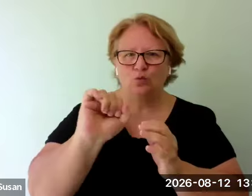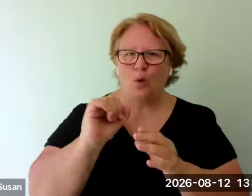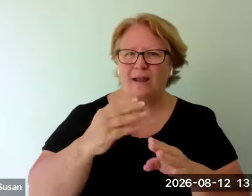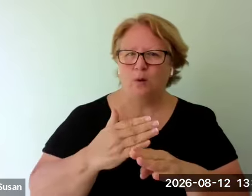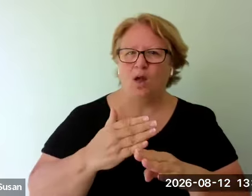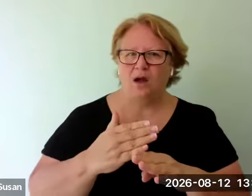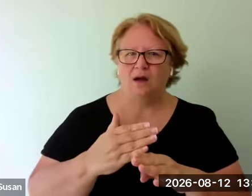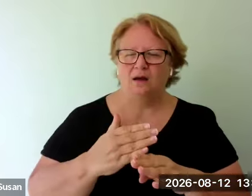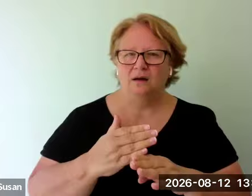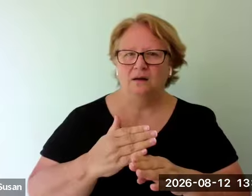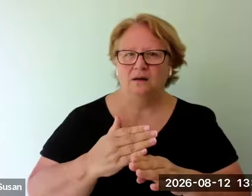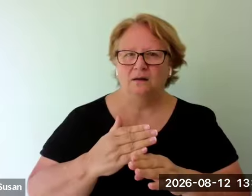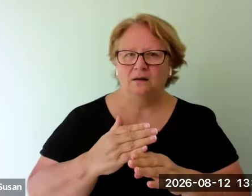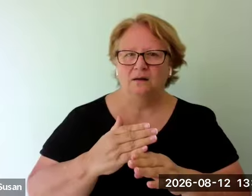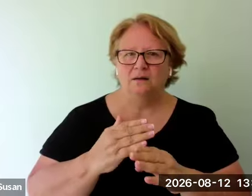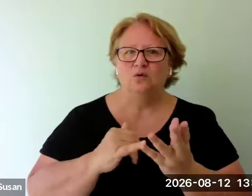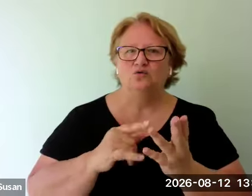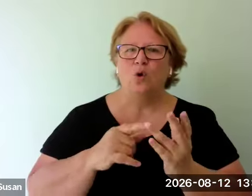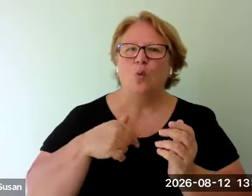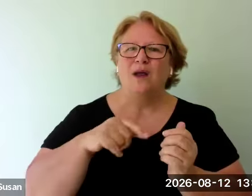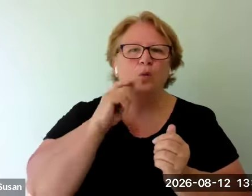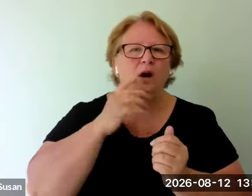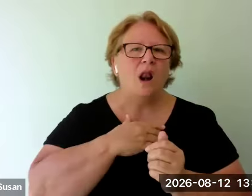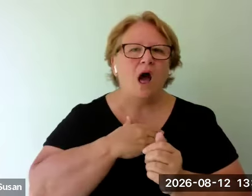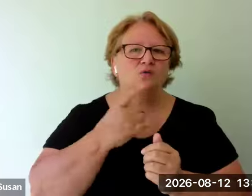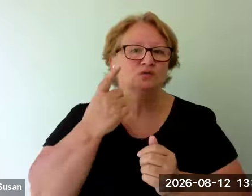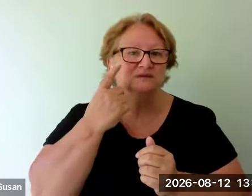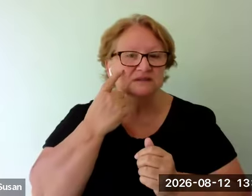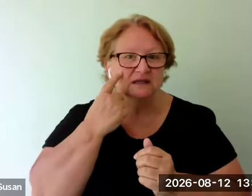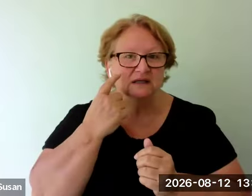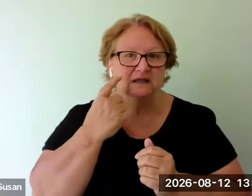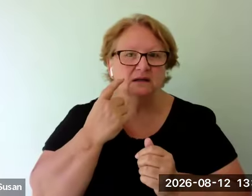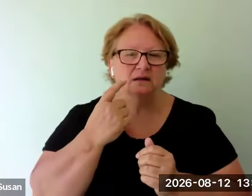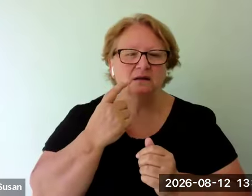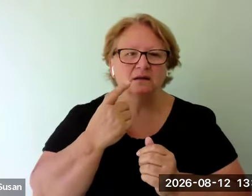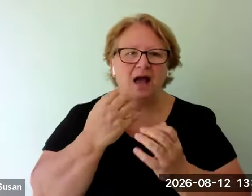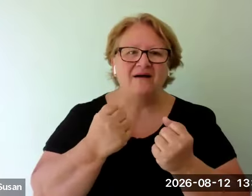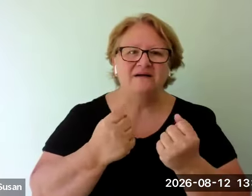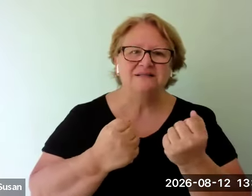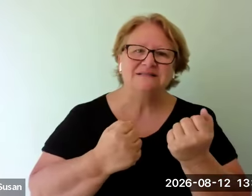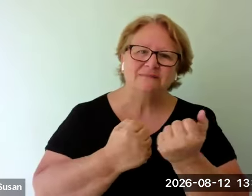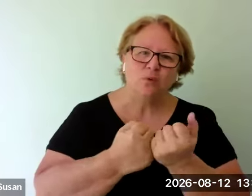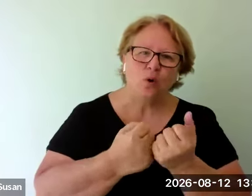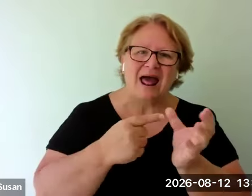because as we mentioned before , it is the host institution